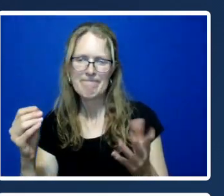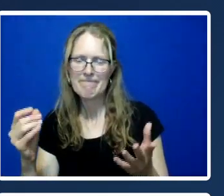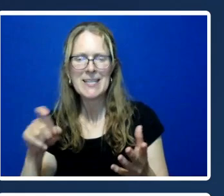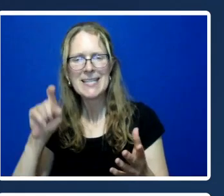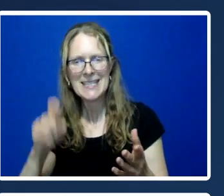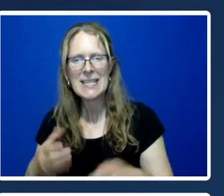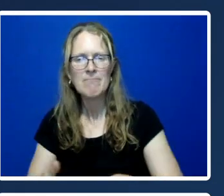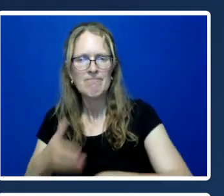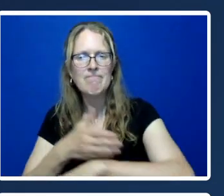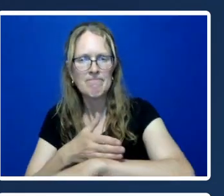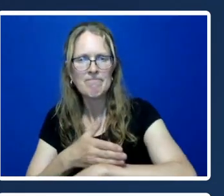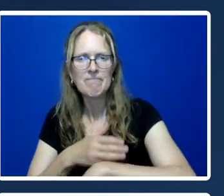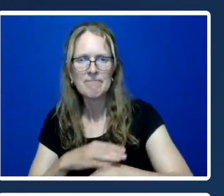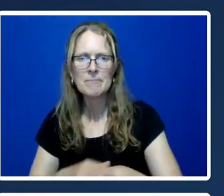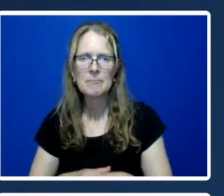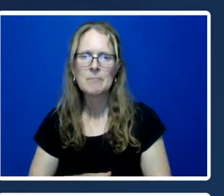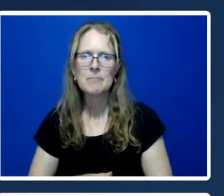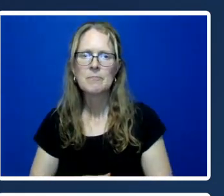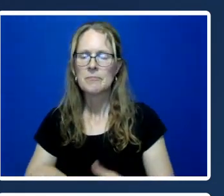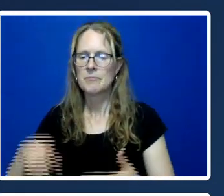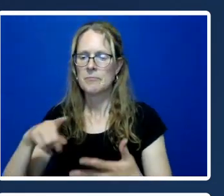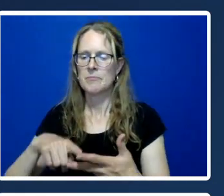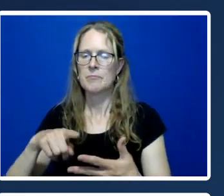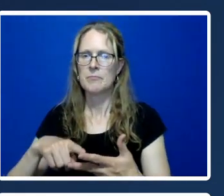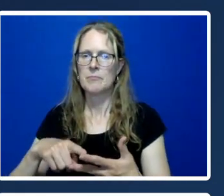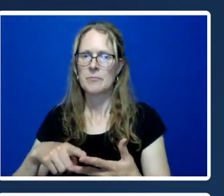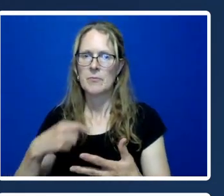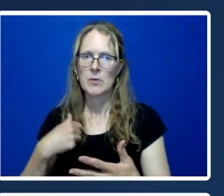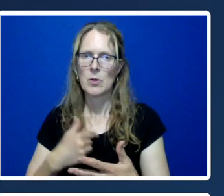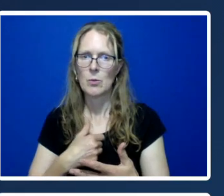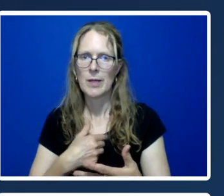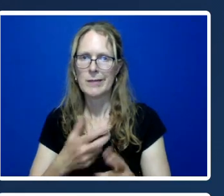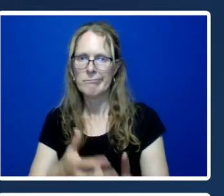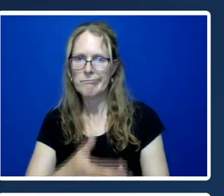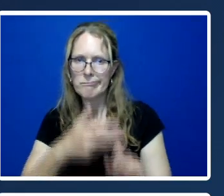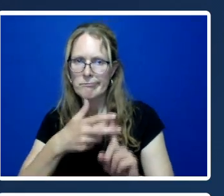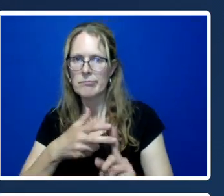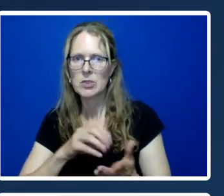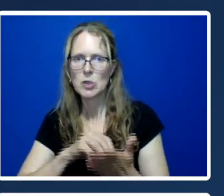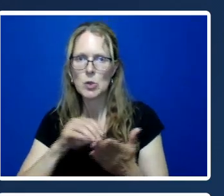We also engage students in discussions about local history and culture. And, you know,